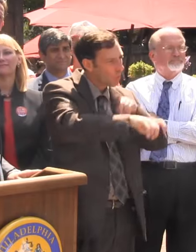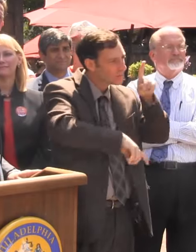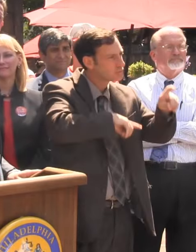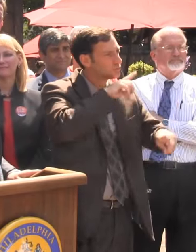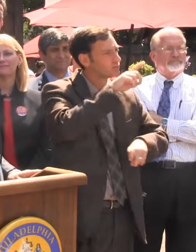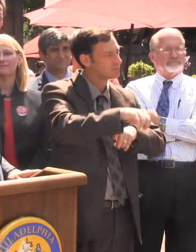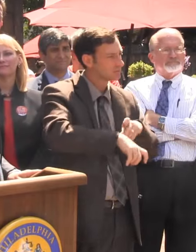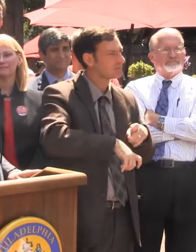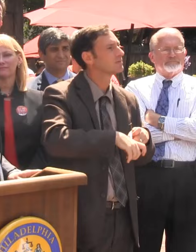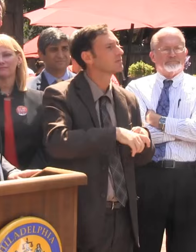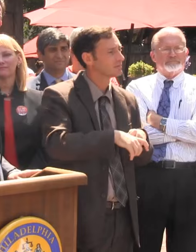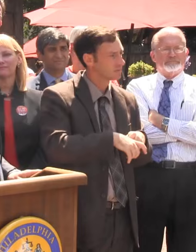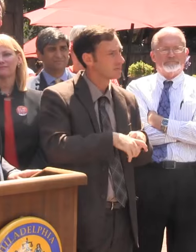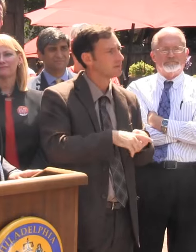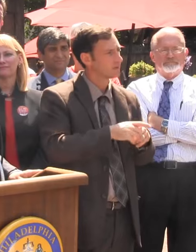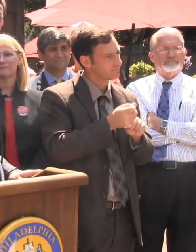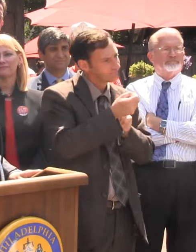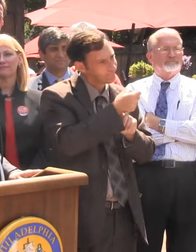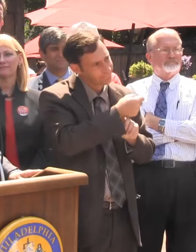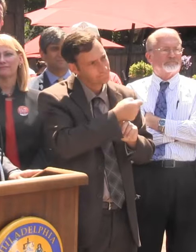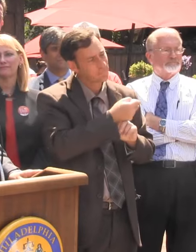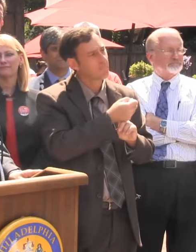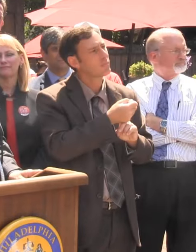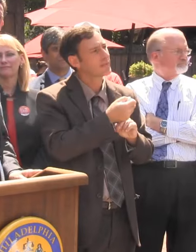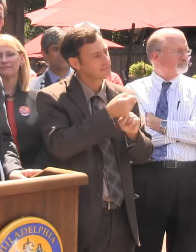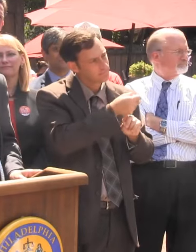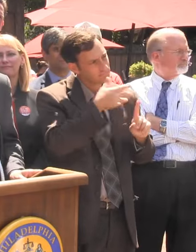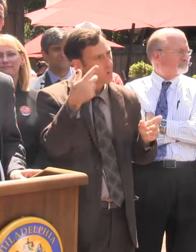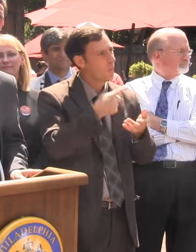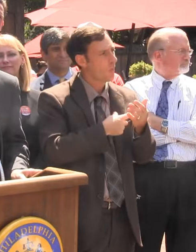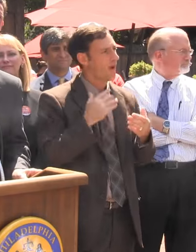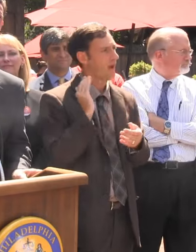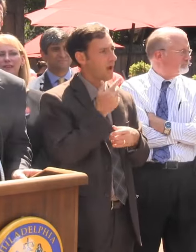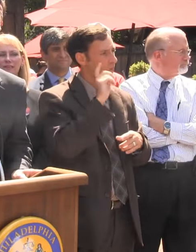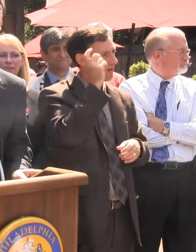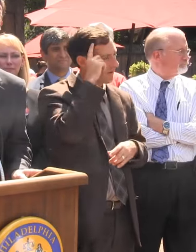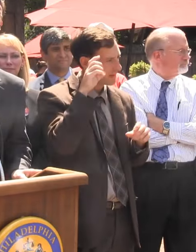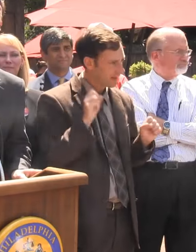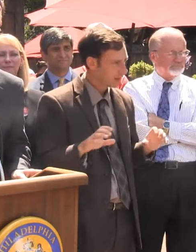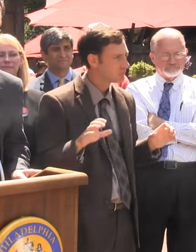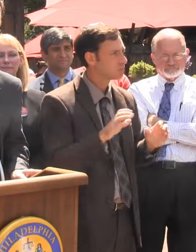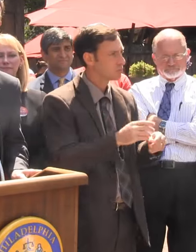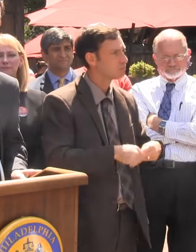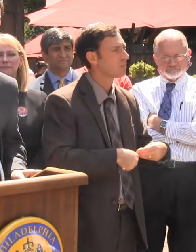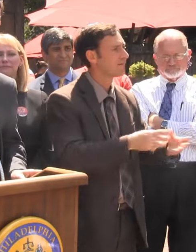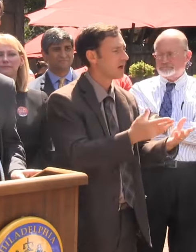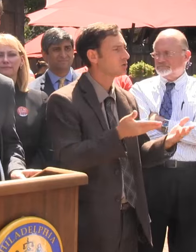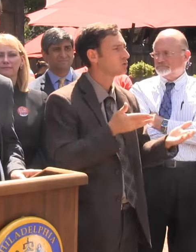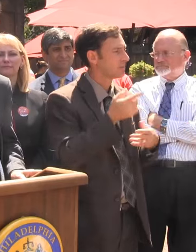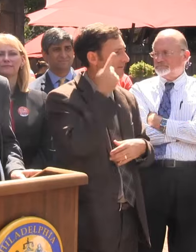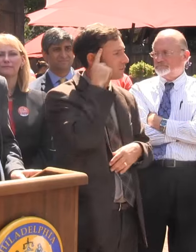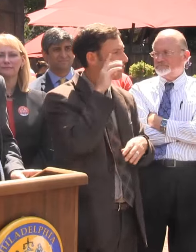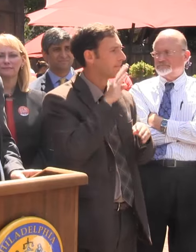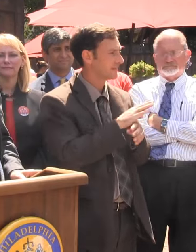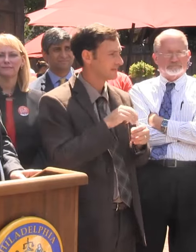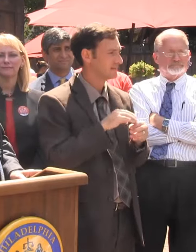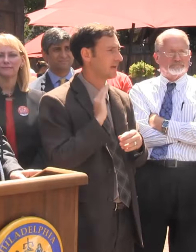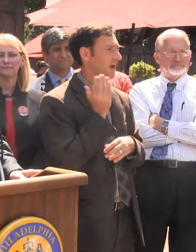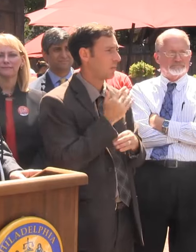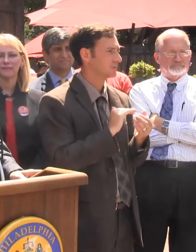through what this city government can do to provide services for enterprises in this city.